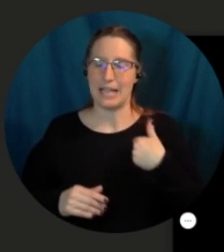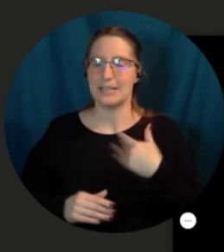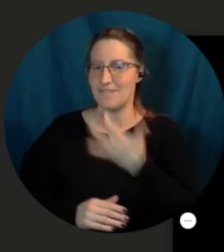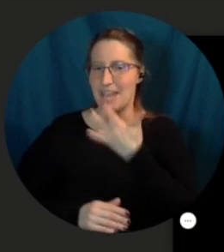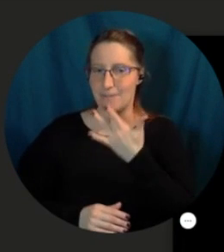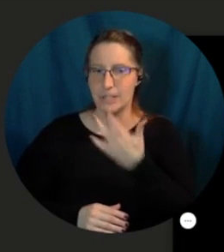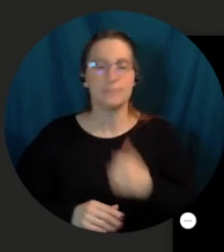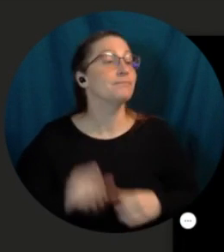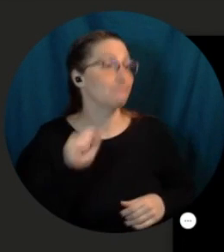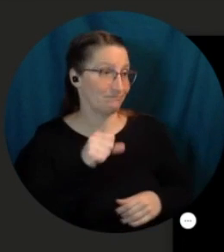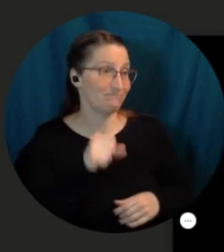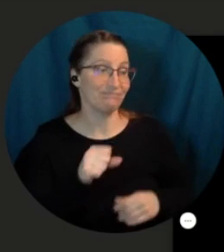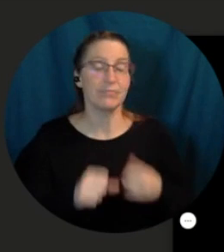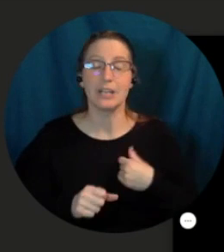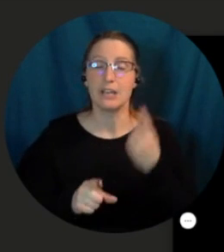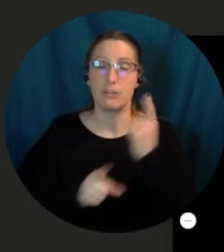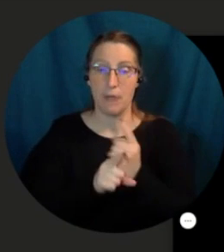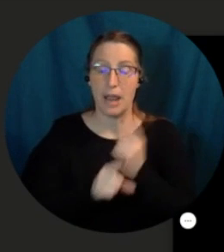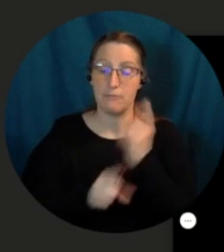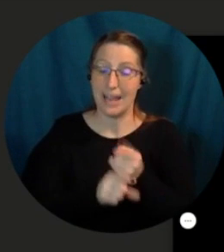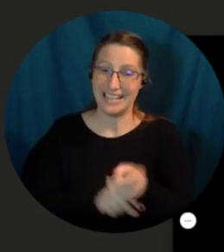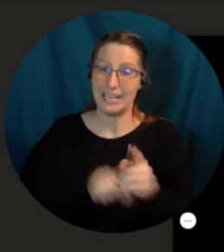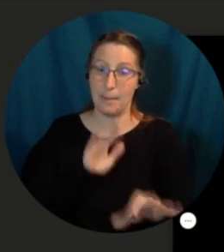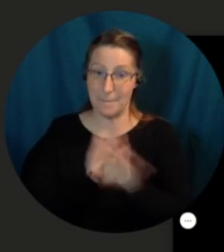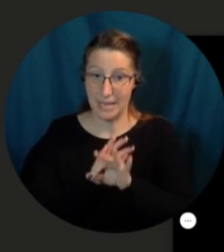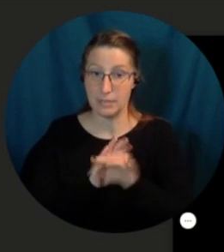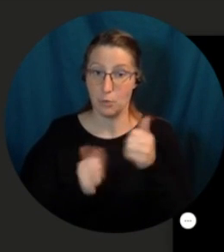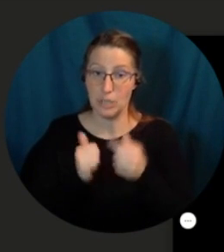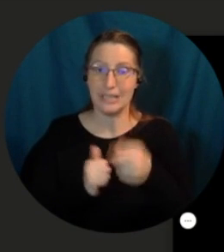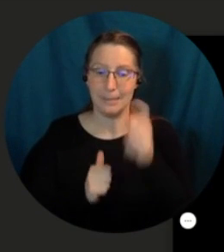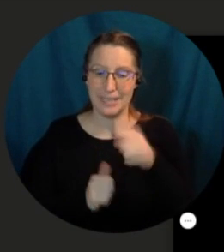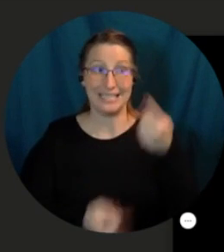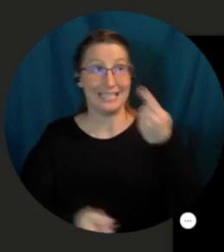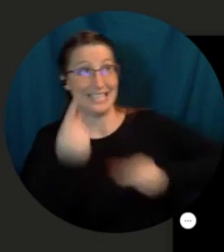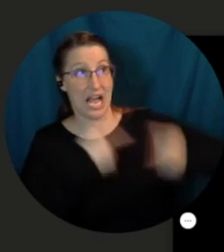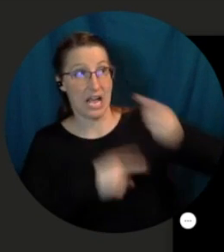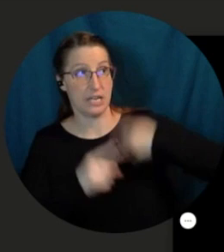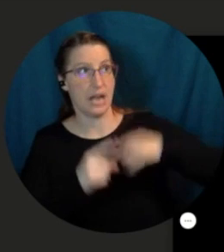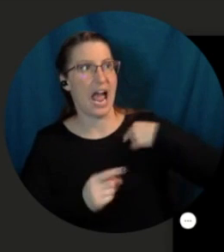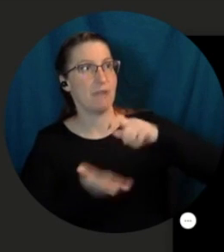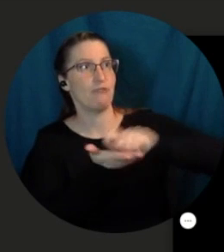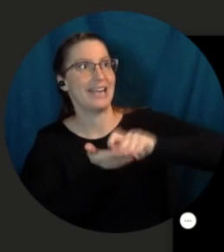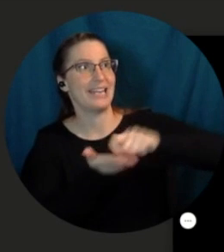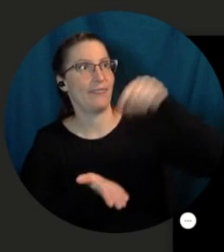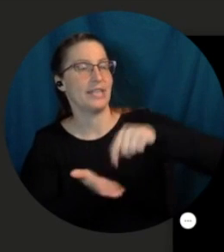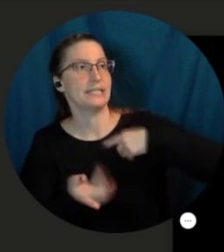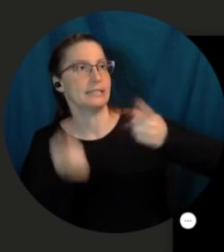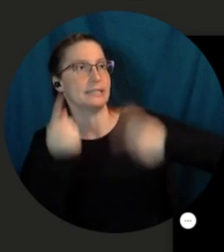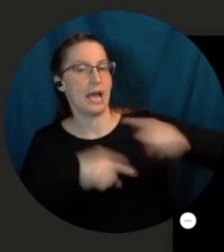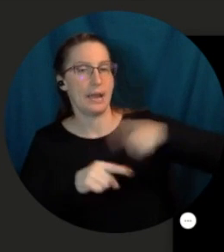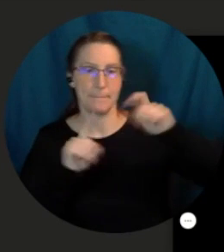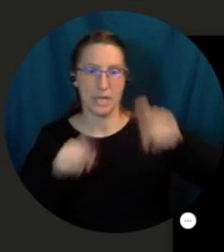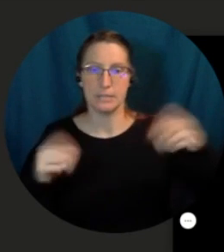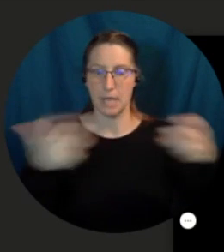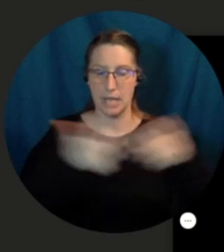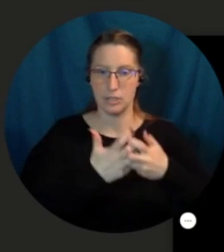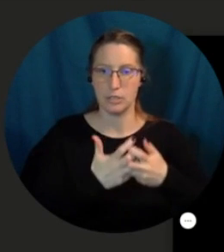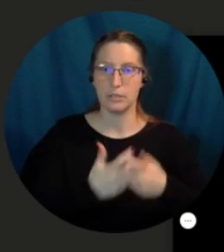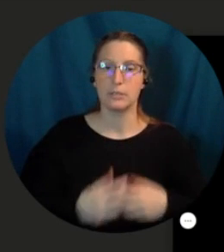He gets to choose it. And he has to sign which one he's telling us he's writing. And this really became an extension of the activities